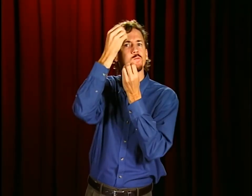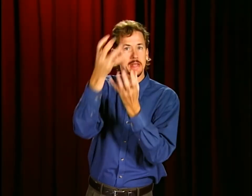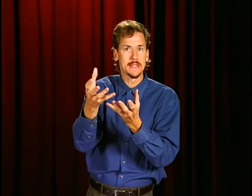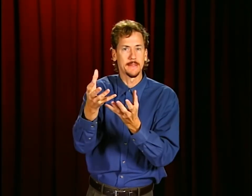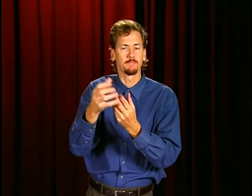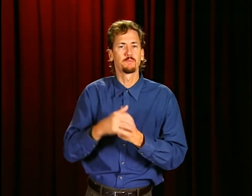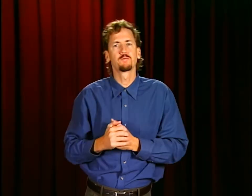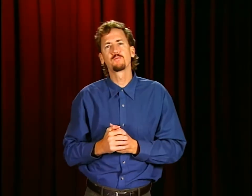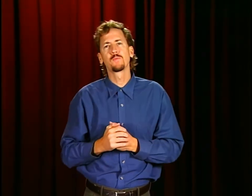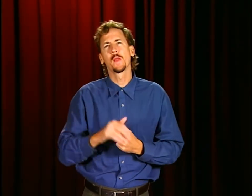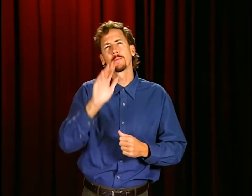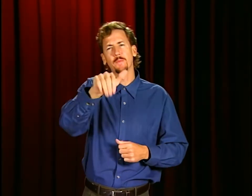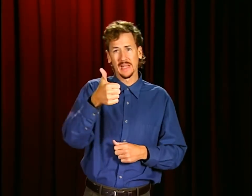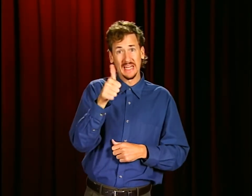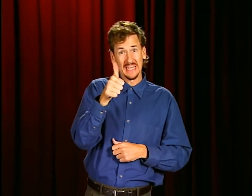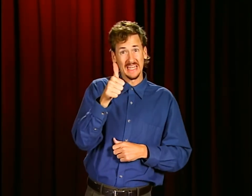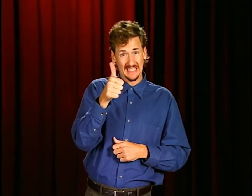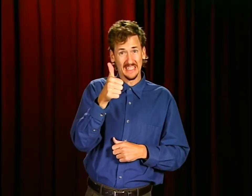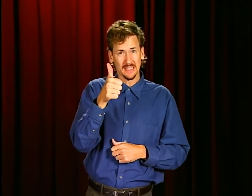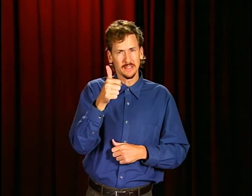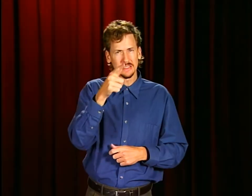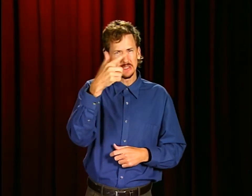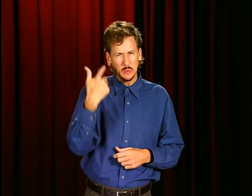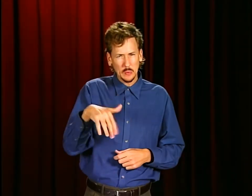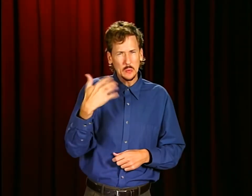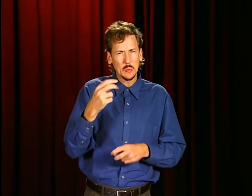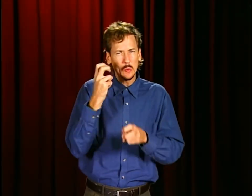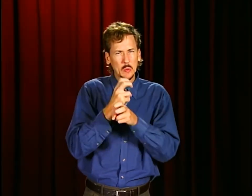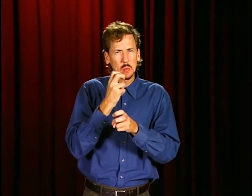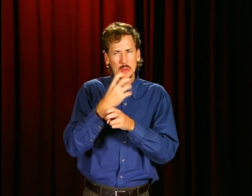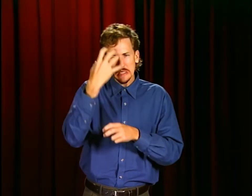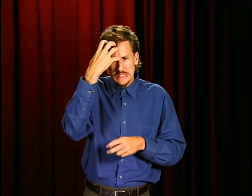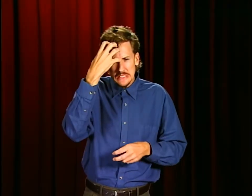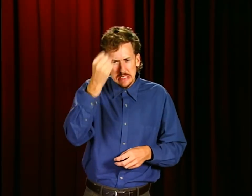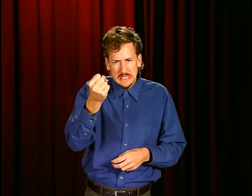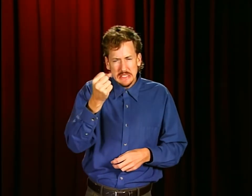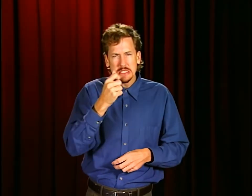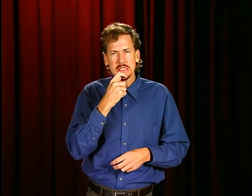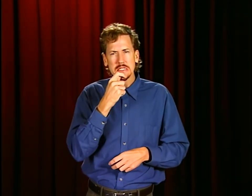TO IMPRESS US, BY LYING TO US? I DON'T THINK SO. UH-UH. OH, NO, NO.